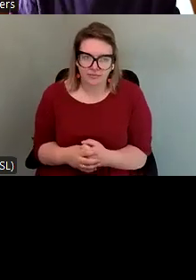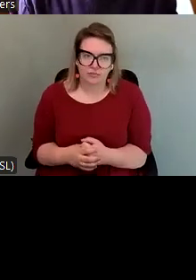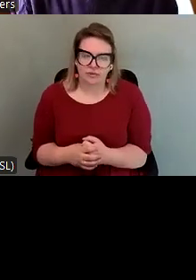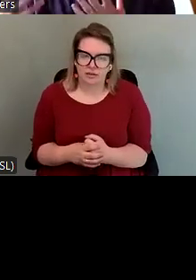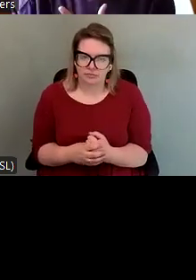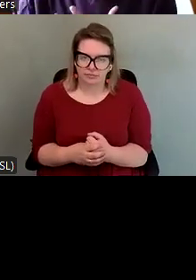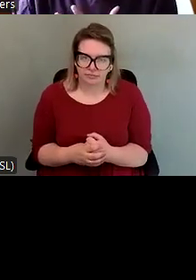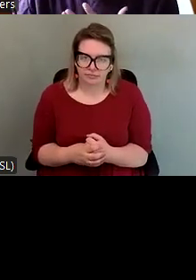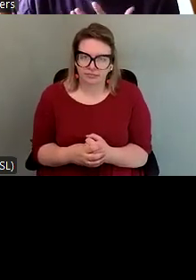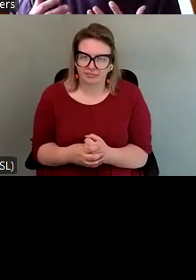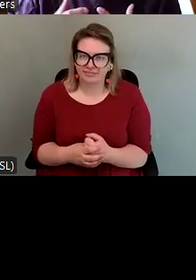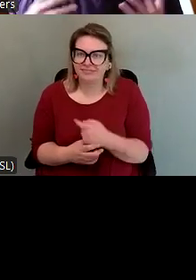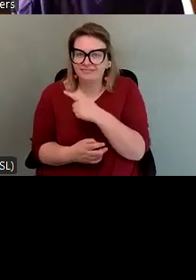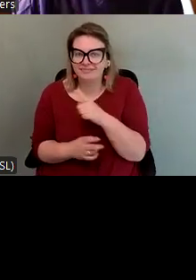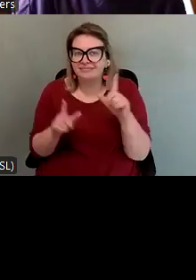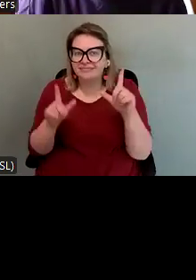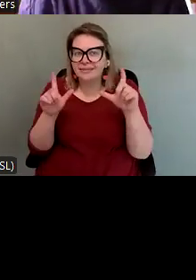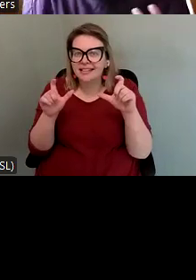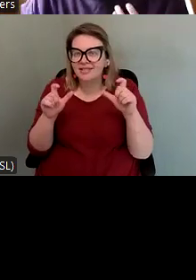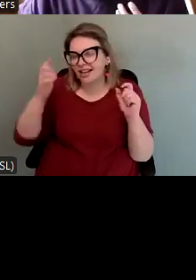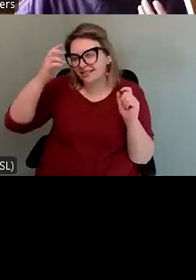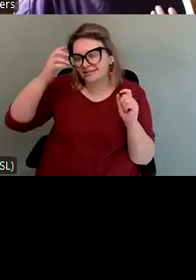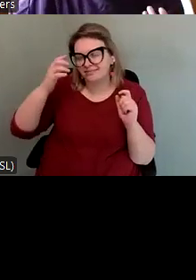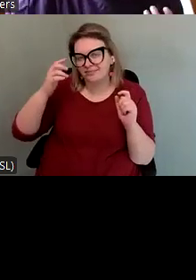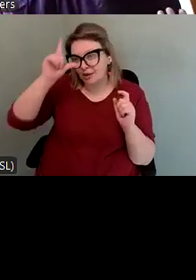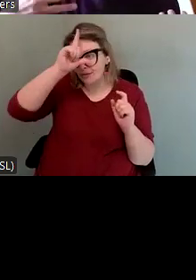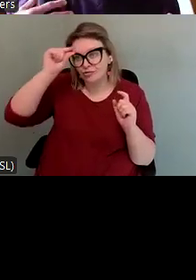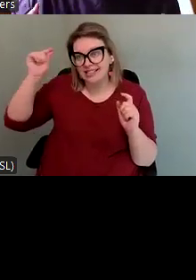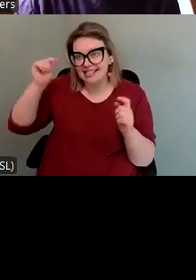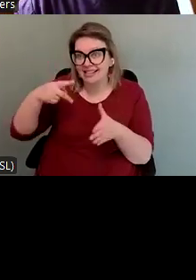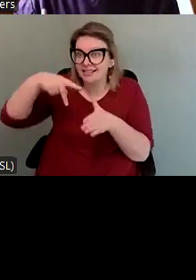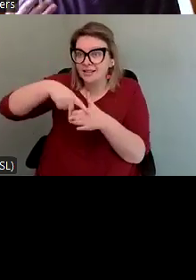This picture is of a princess on a horse walking through a forest.